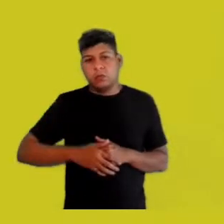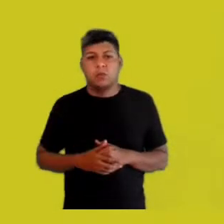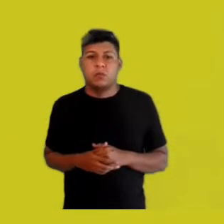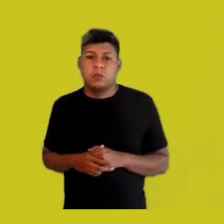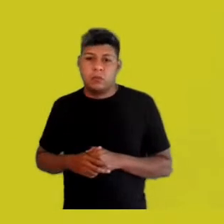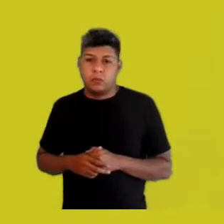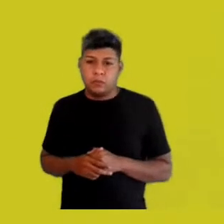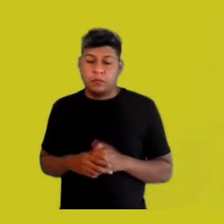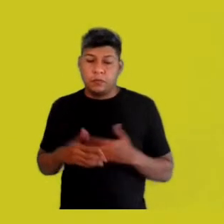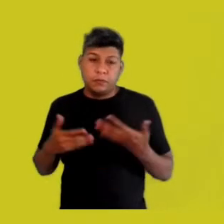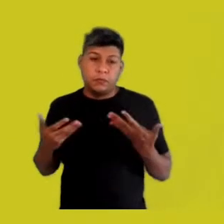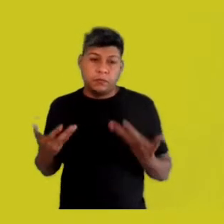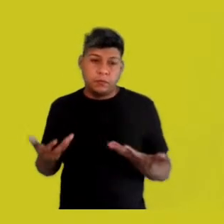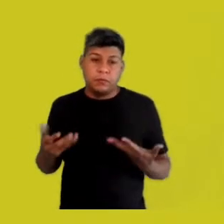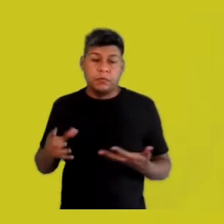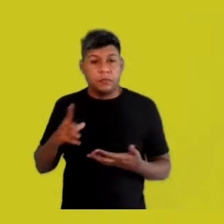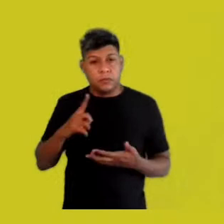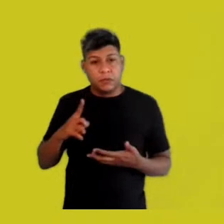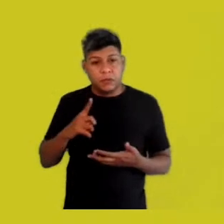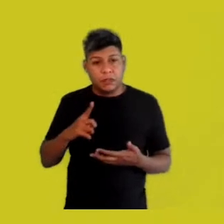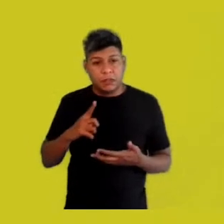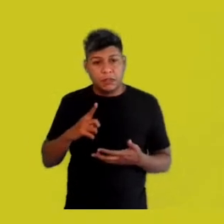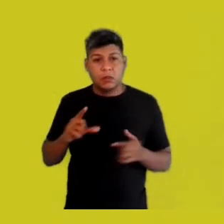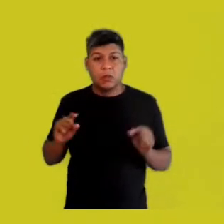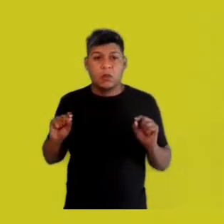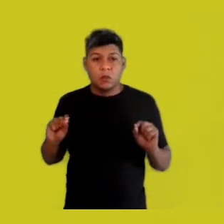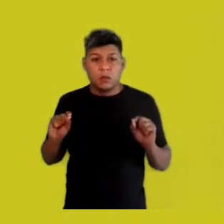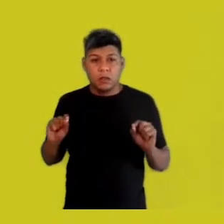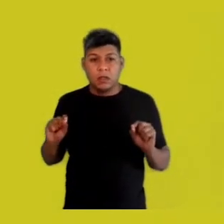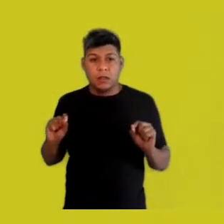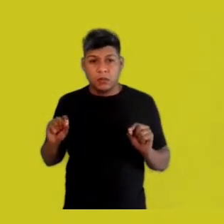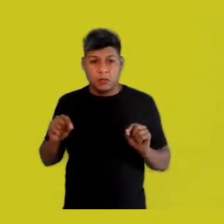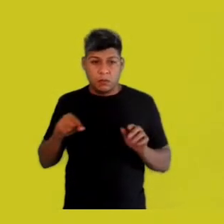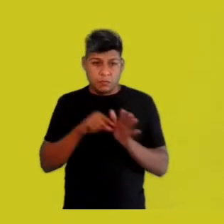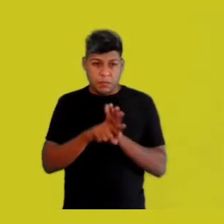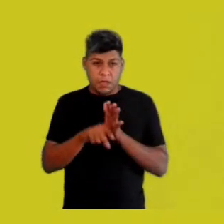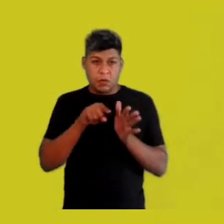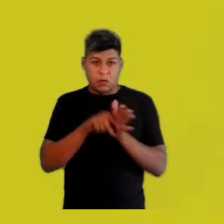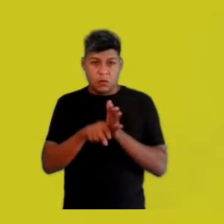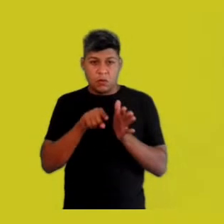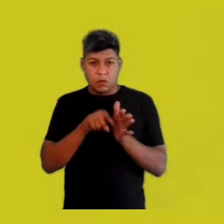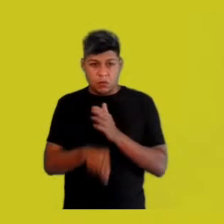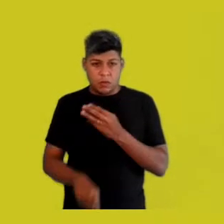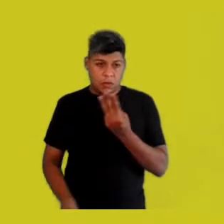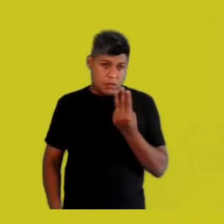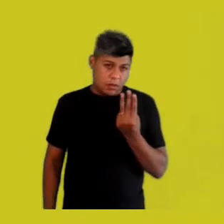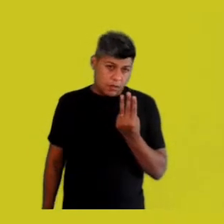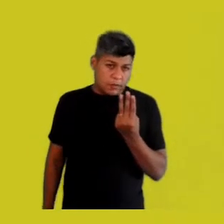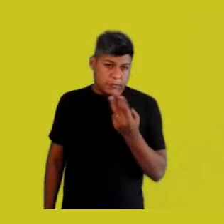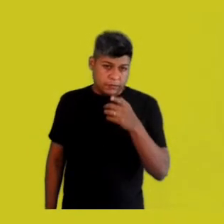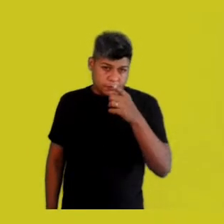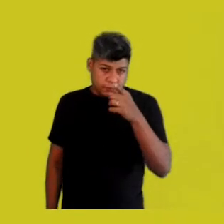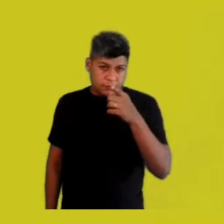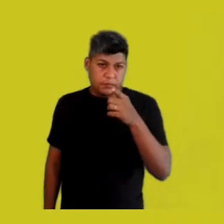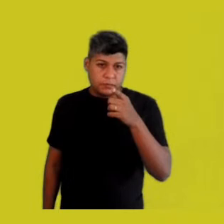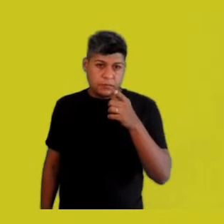I’m going to read three questions and ask you to write them down,